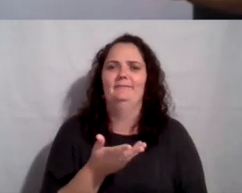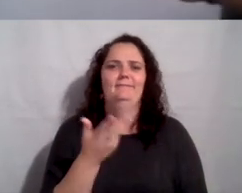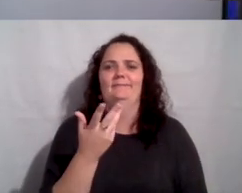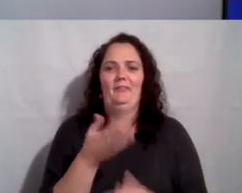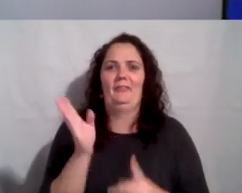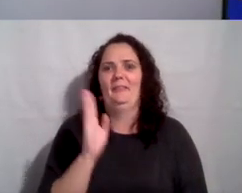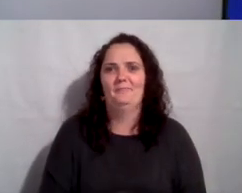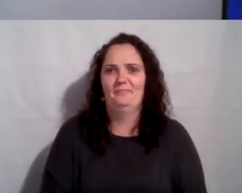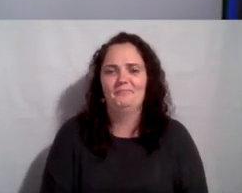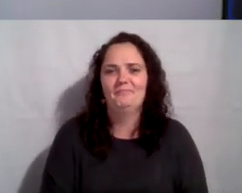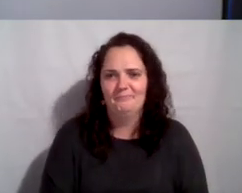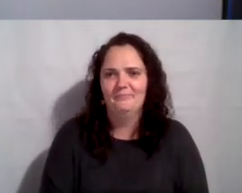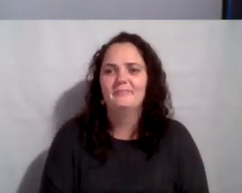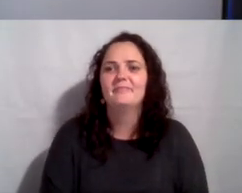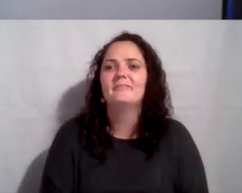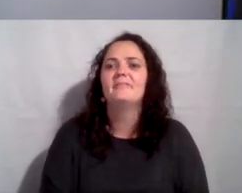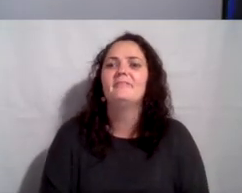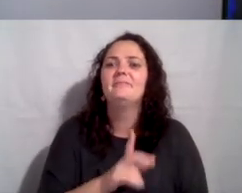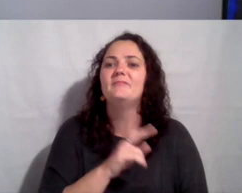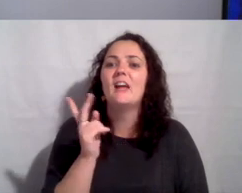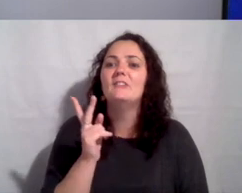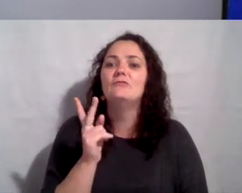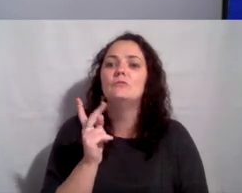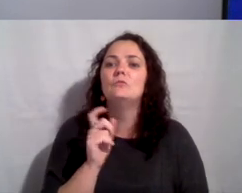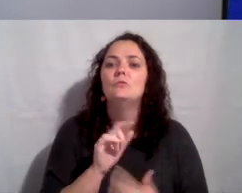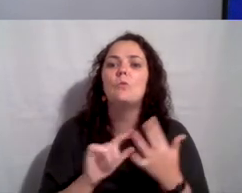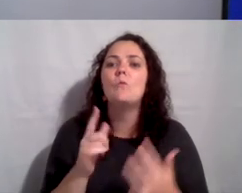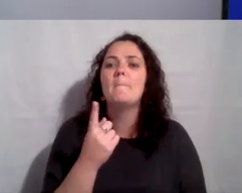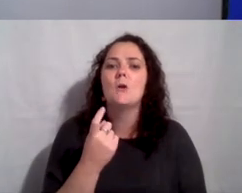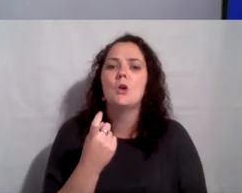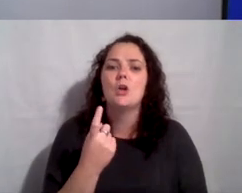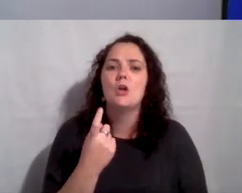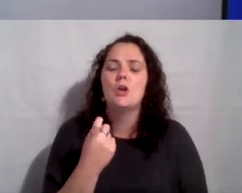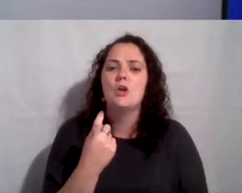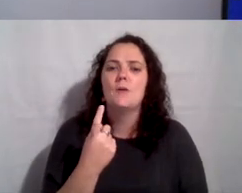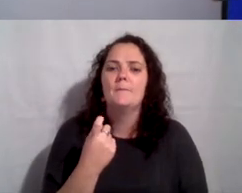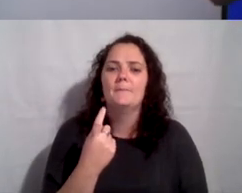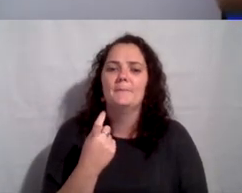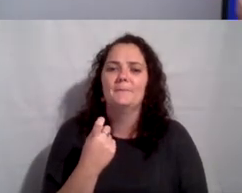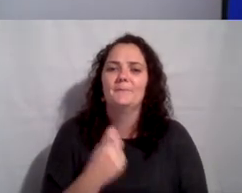And we'll switch it again and do one more.